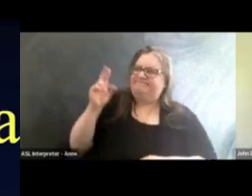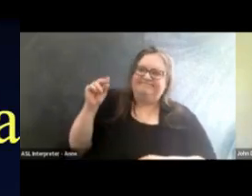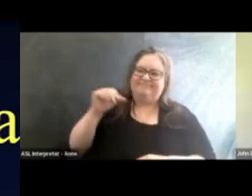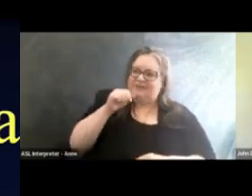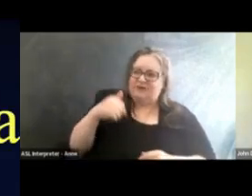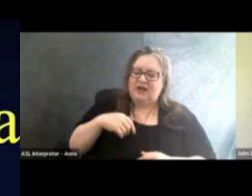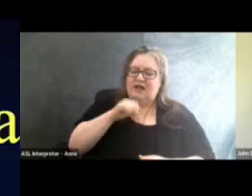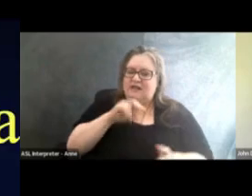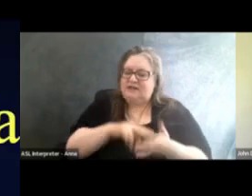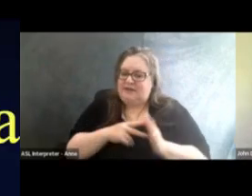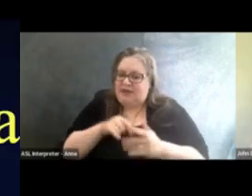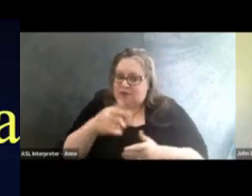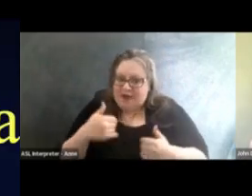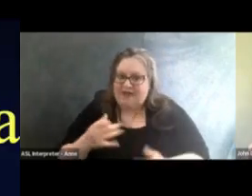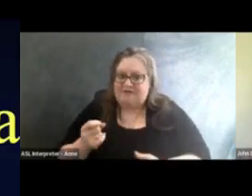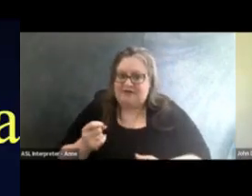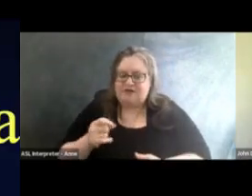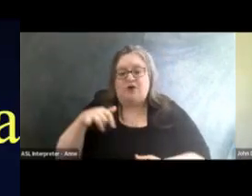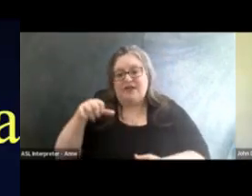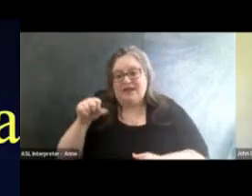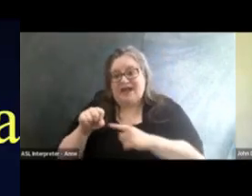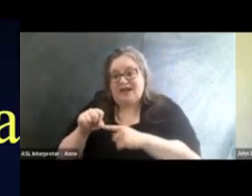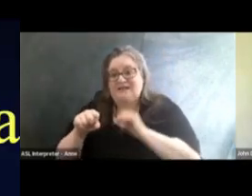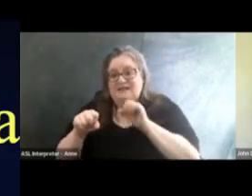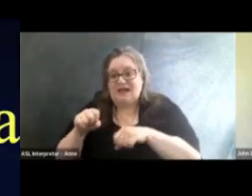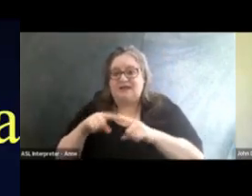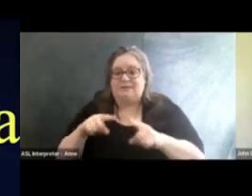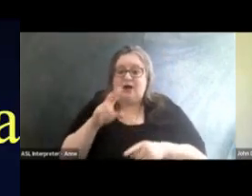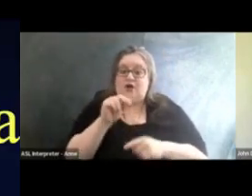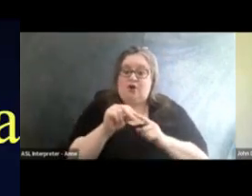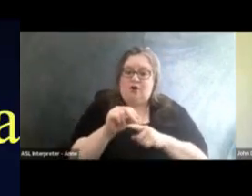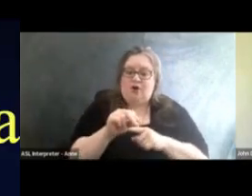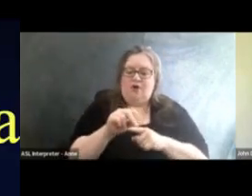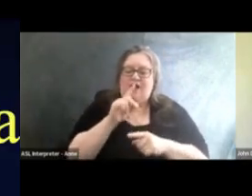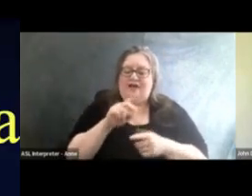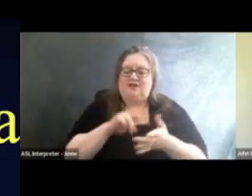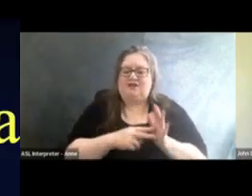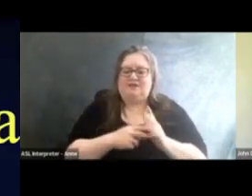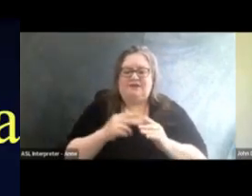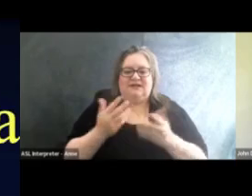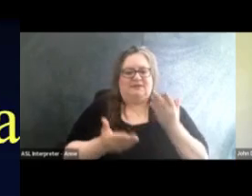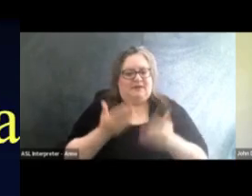haven't. So a yes is a yes, but a no is a maybe. Blood biomarkers are kind of the